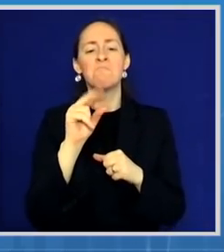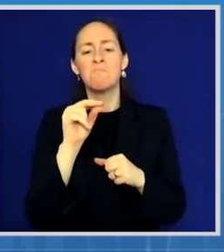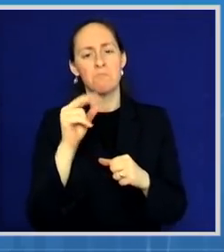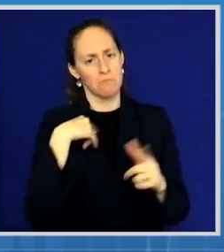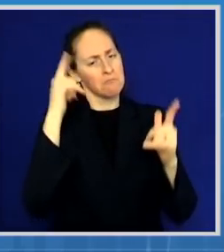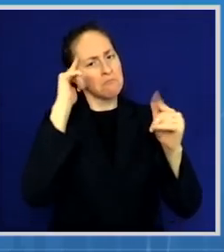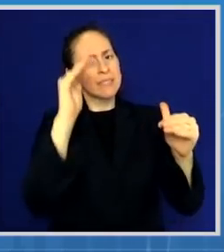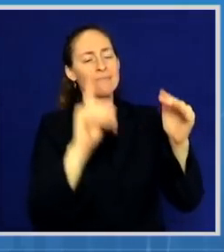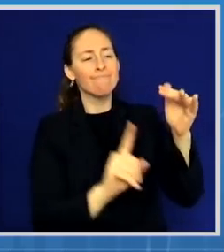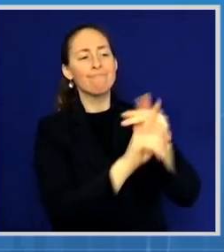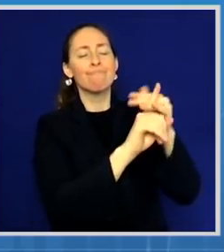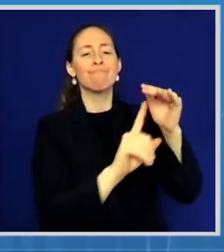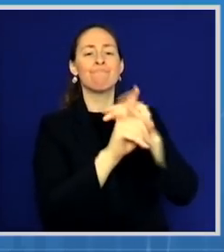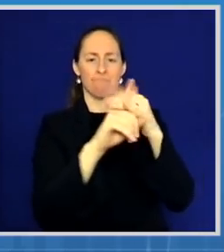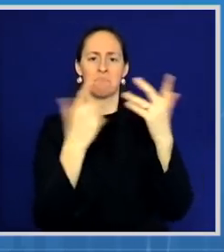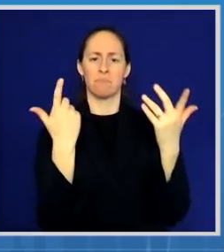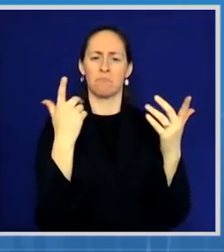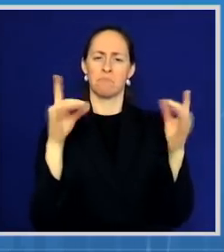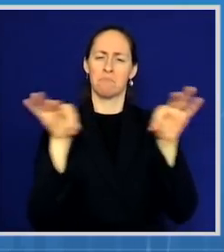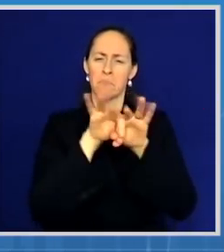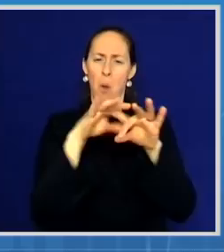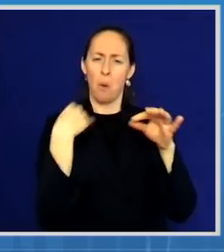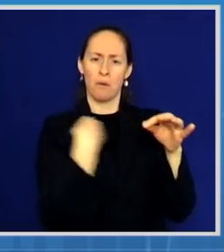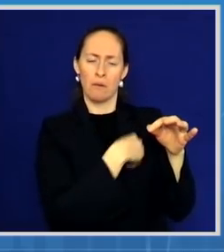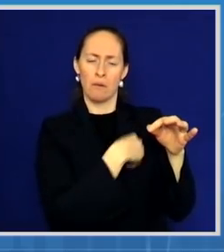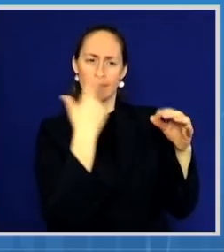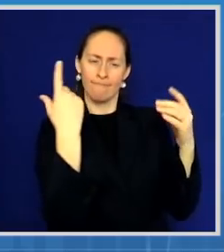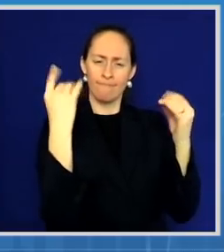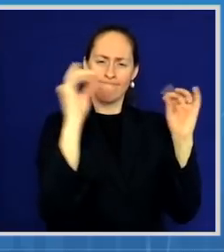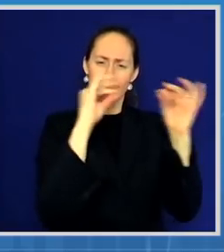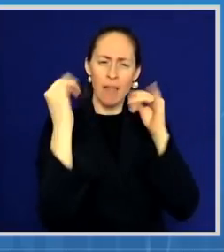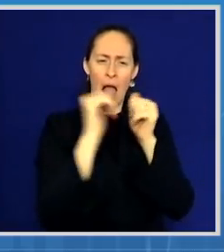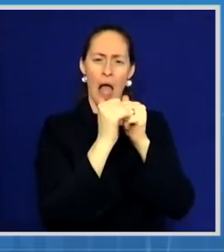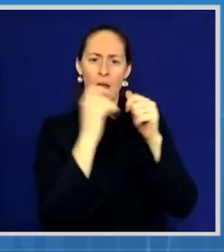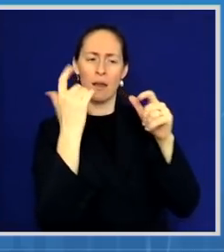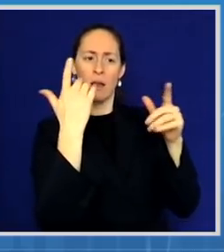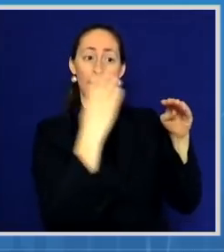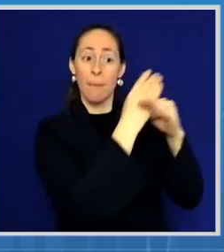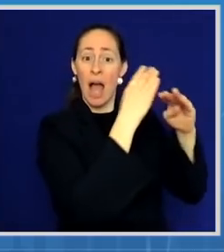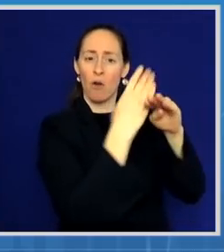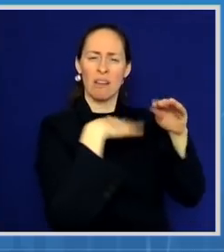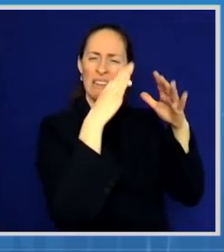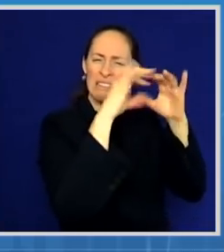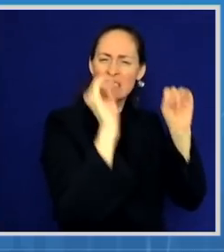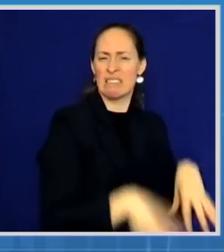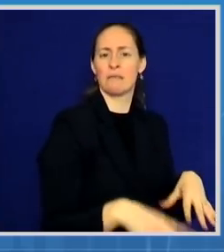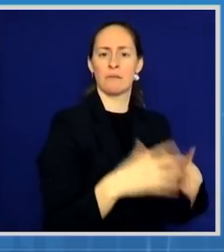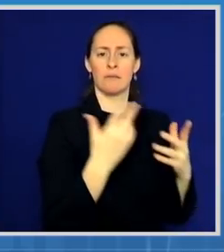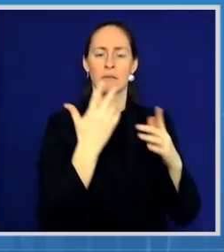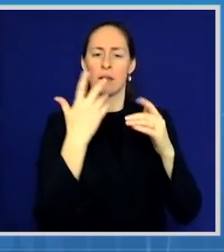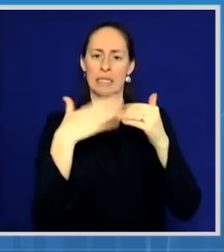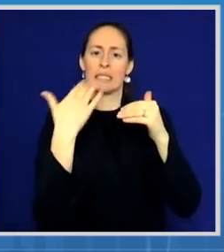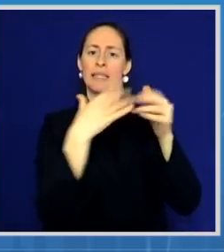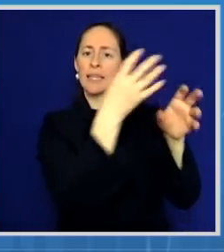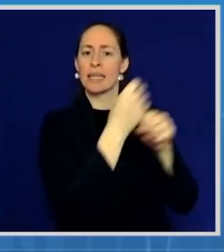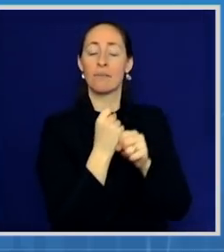But I also want to be very clear that at this point that the effort to vaccinate America and to protect our nation from COVID 19